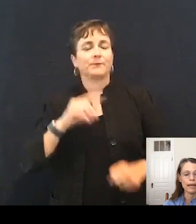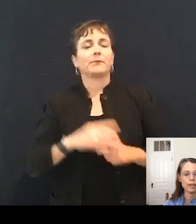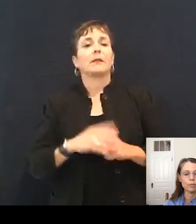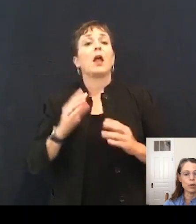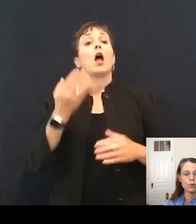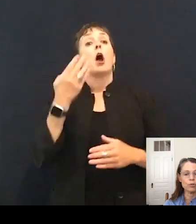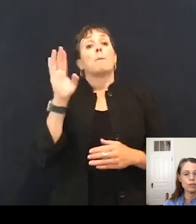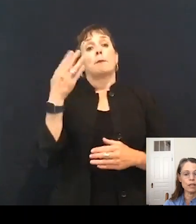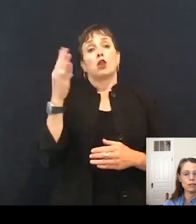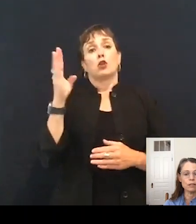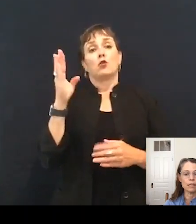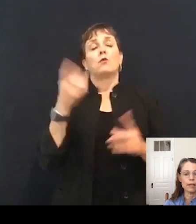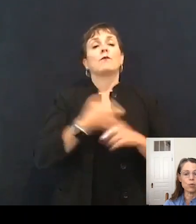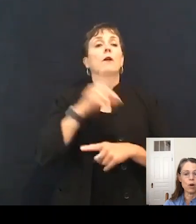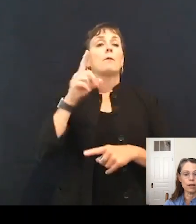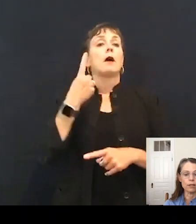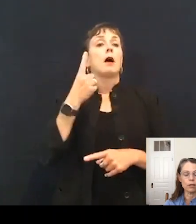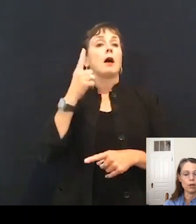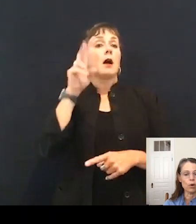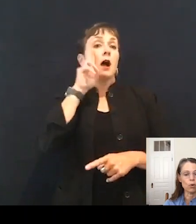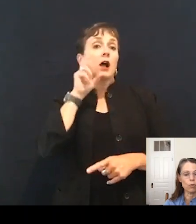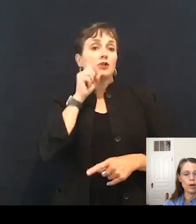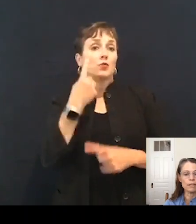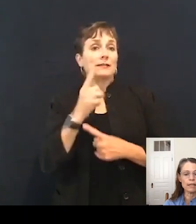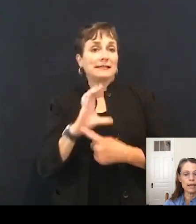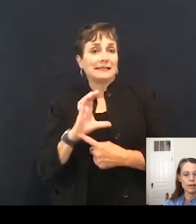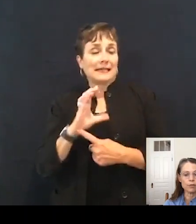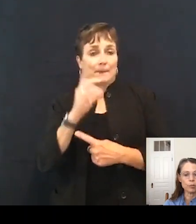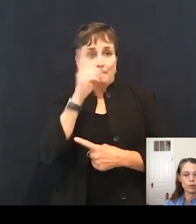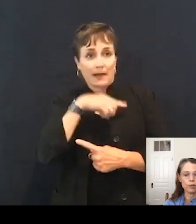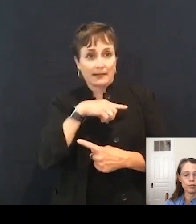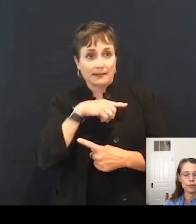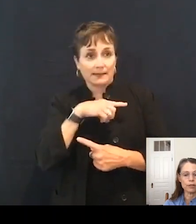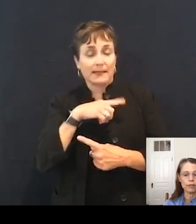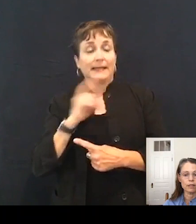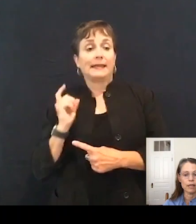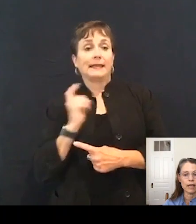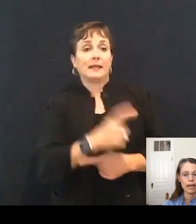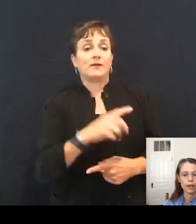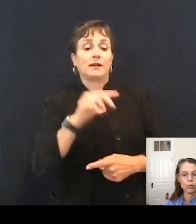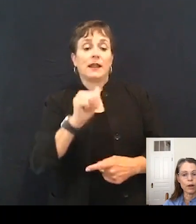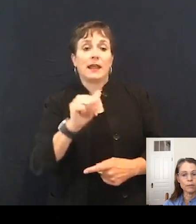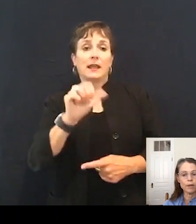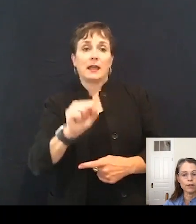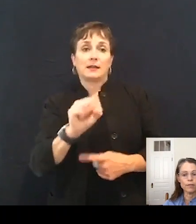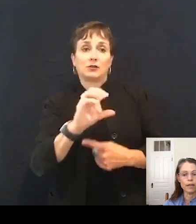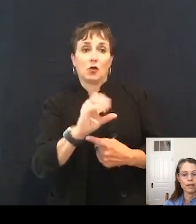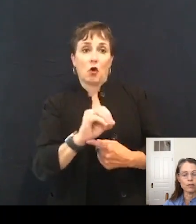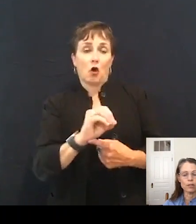at postnatal day one, or one day after birth. At one month of age,